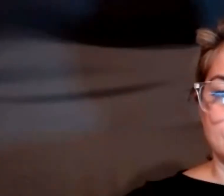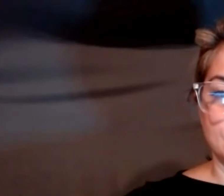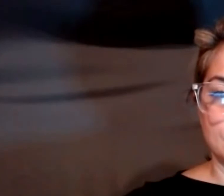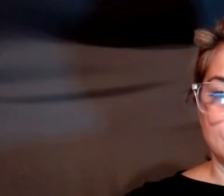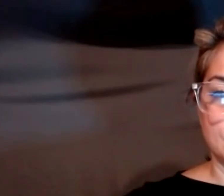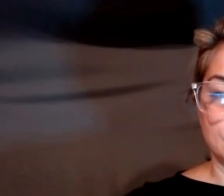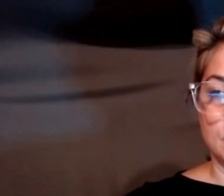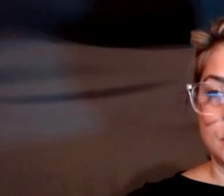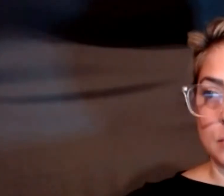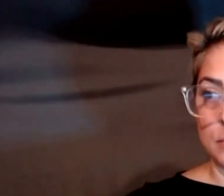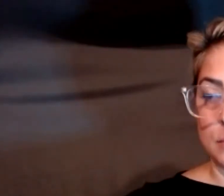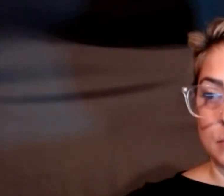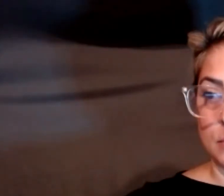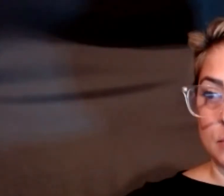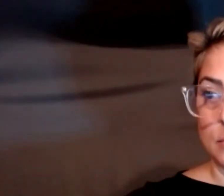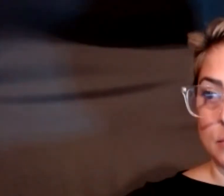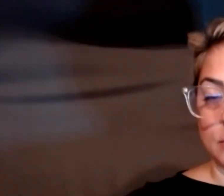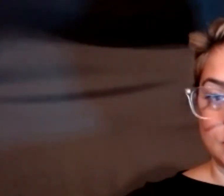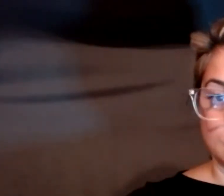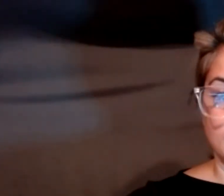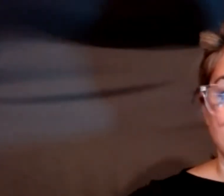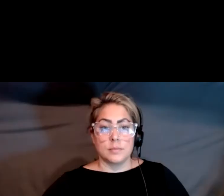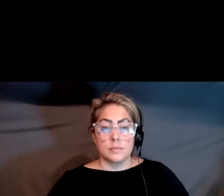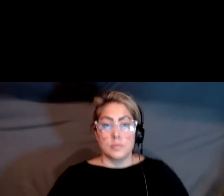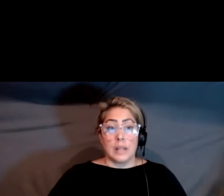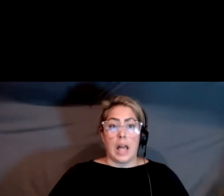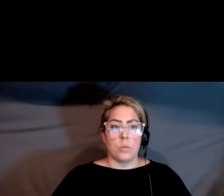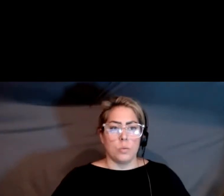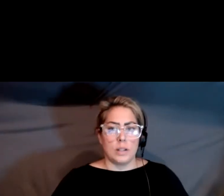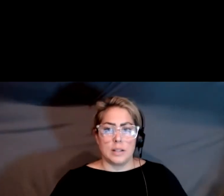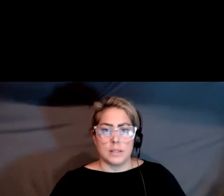then you make it superquick?